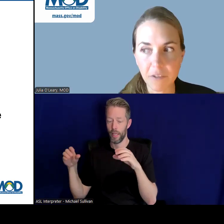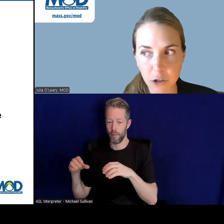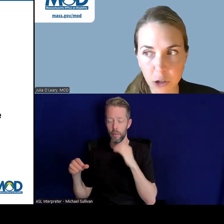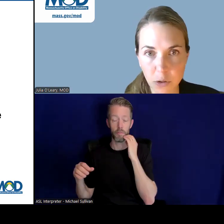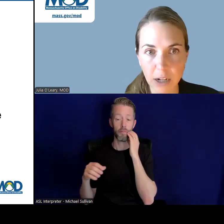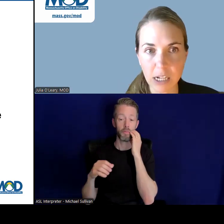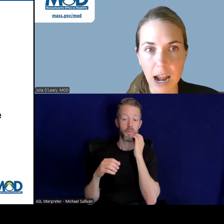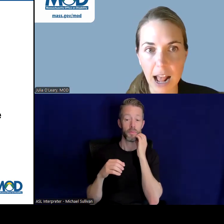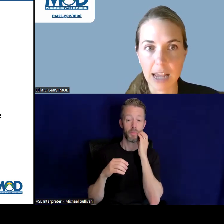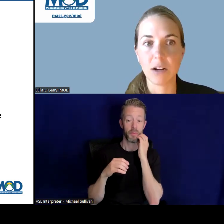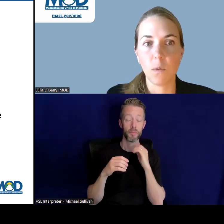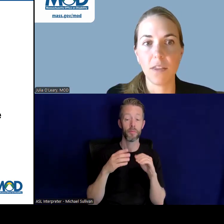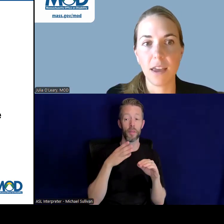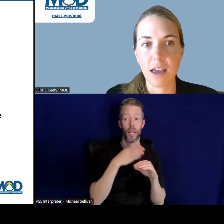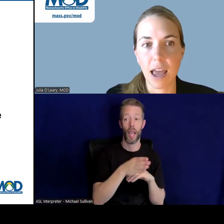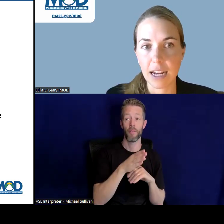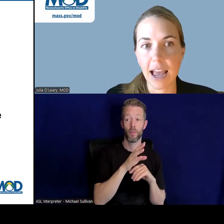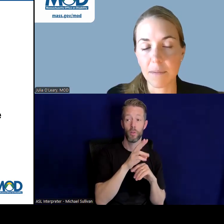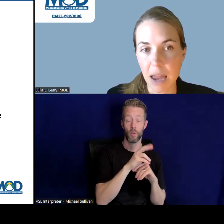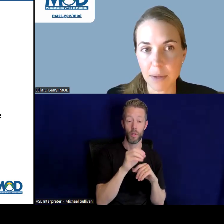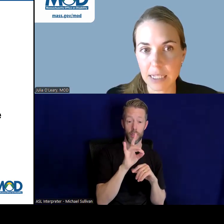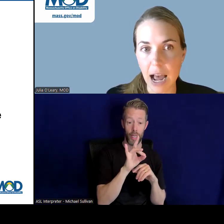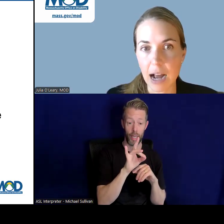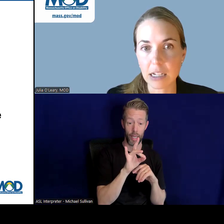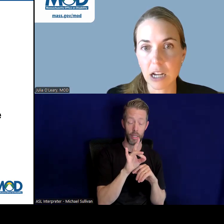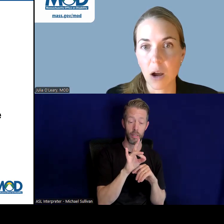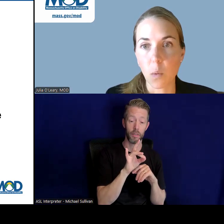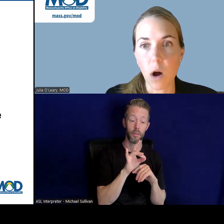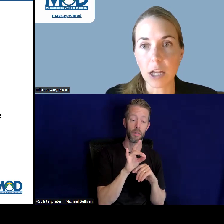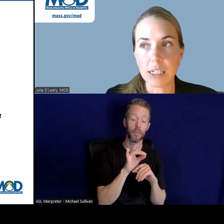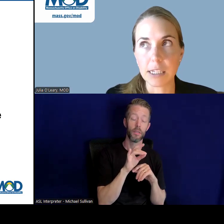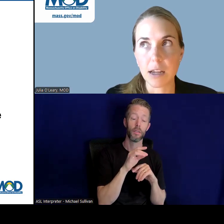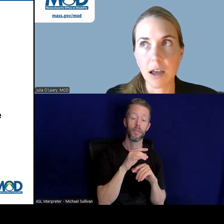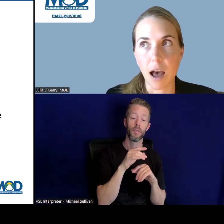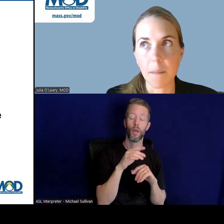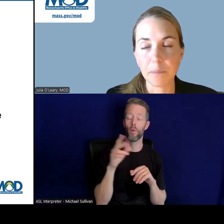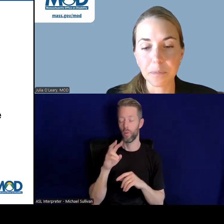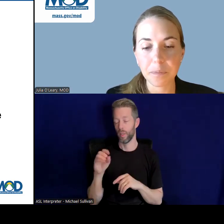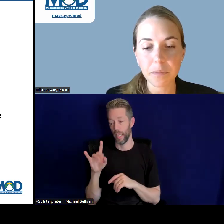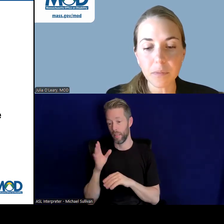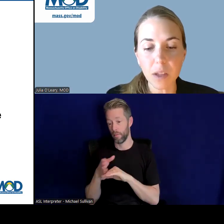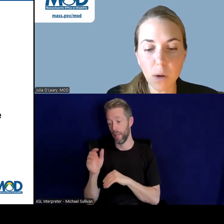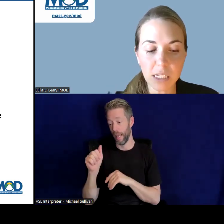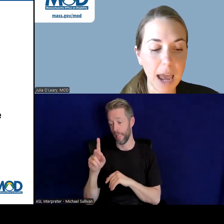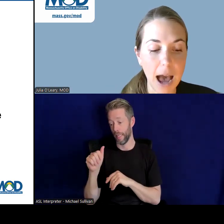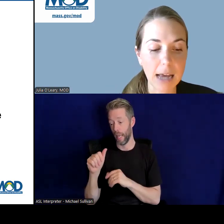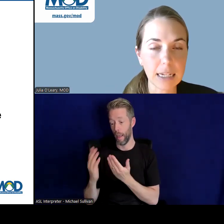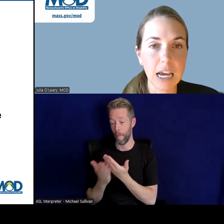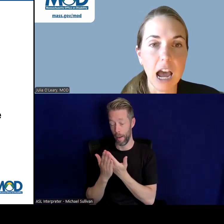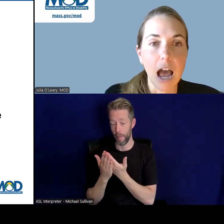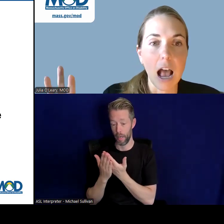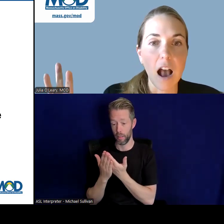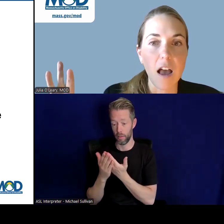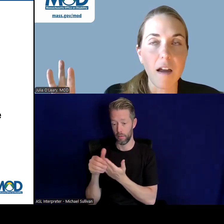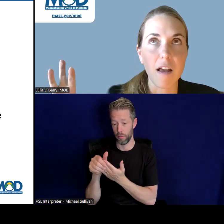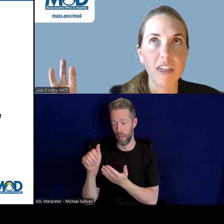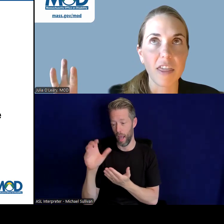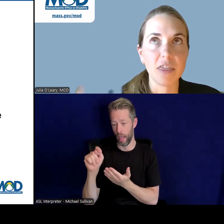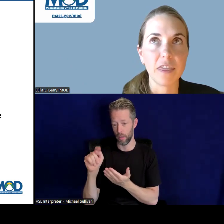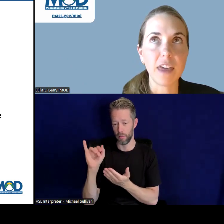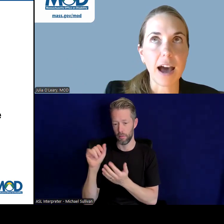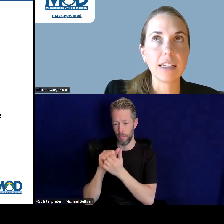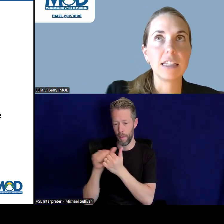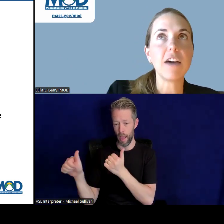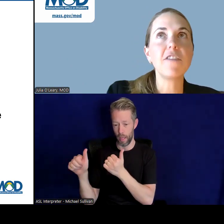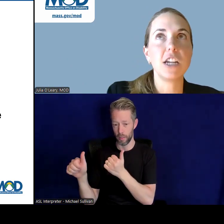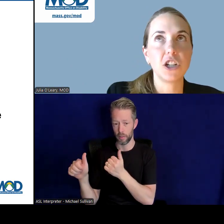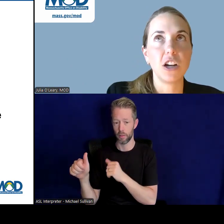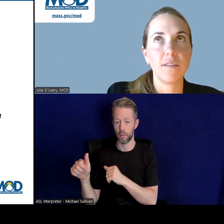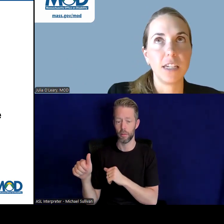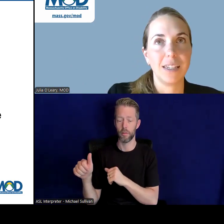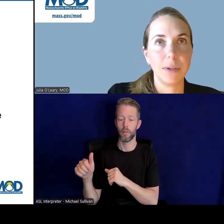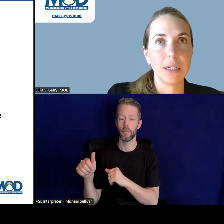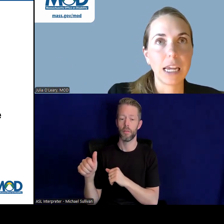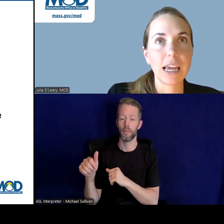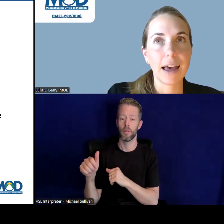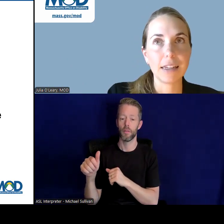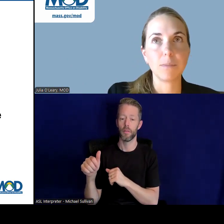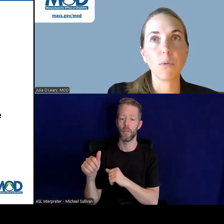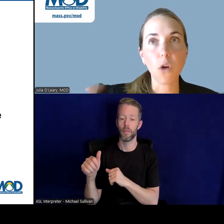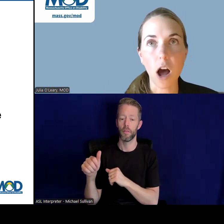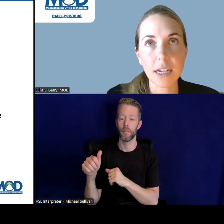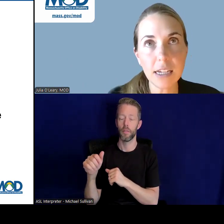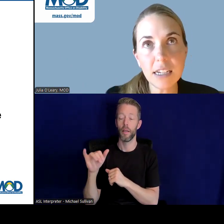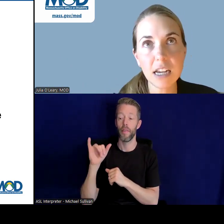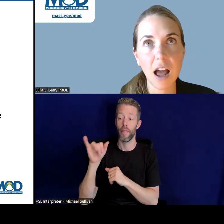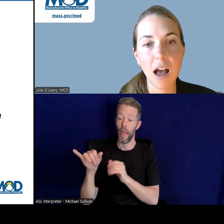That said, after 2008 when the ADA Amendments Act was passed, that definition of disability has broadened, and so that overlap